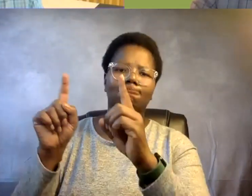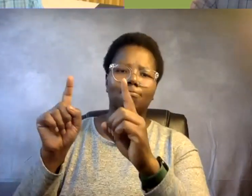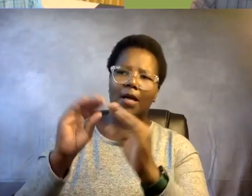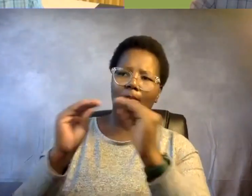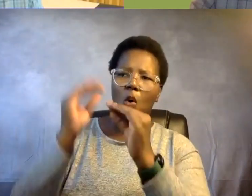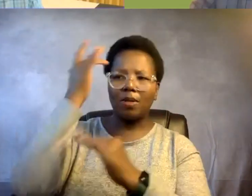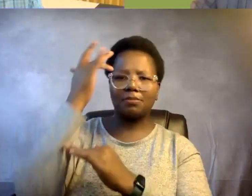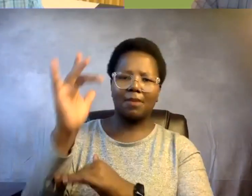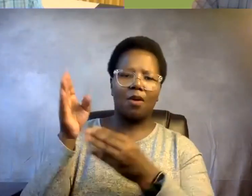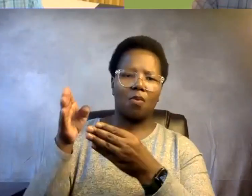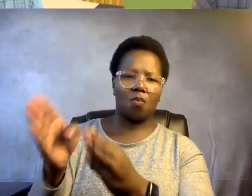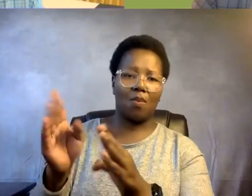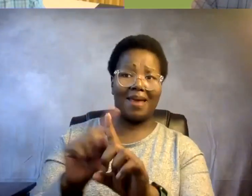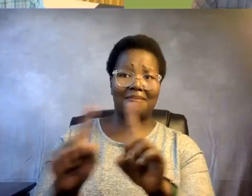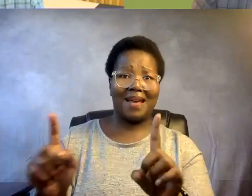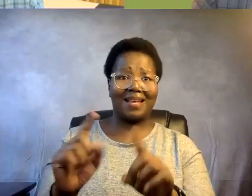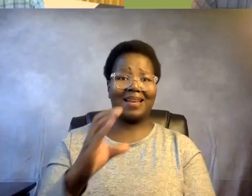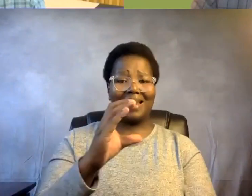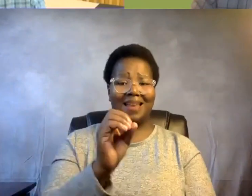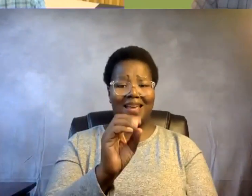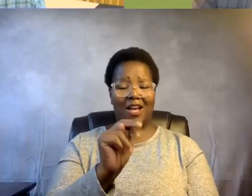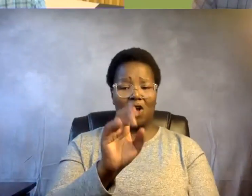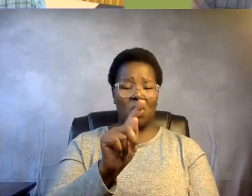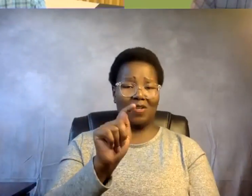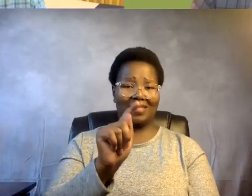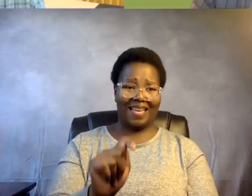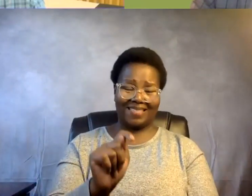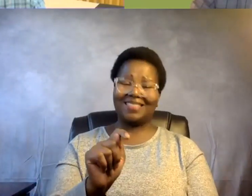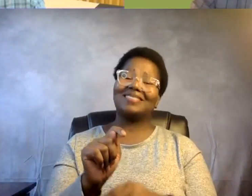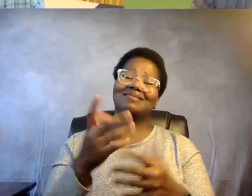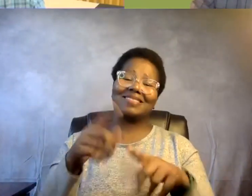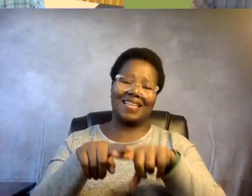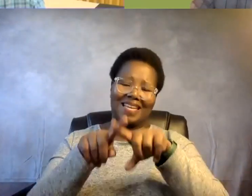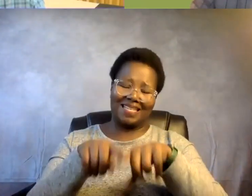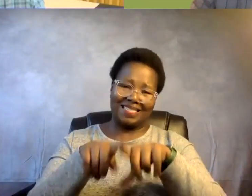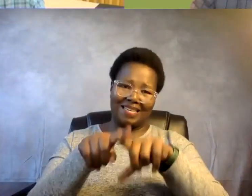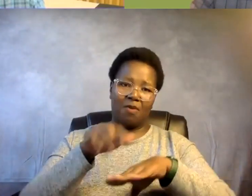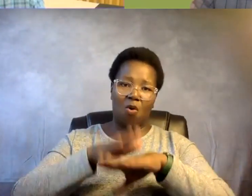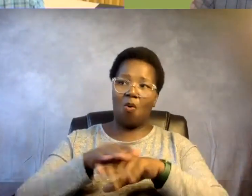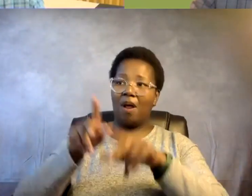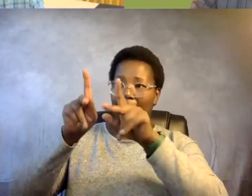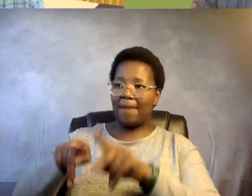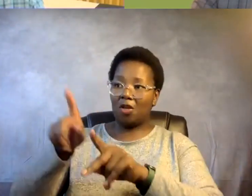comes to content it's so much dependent on on the author's intent and some subjectivity there and